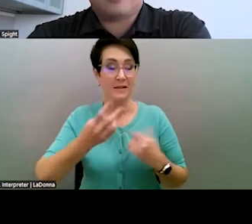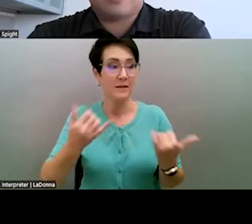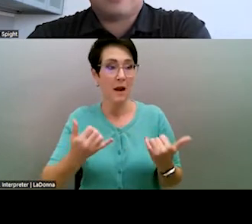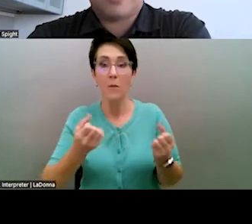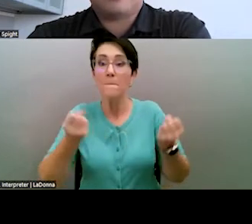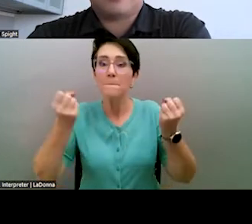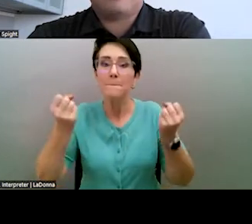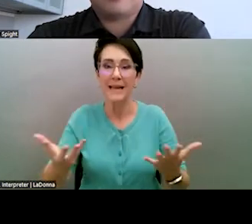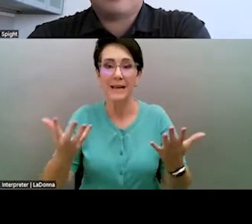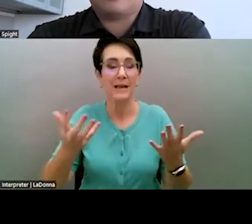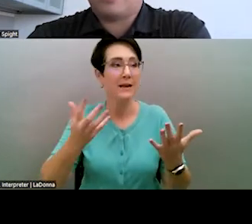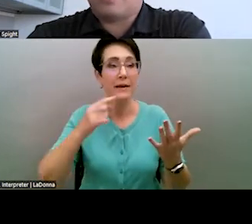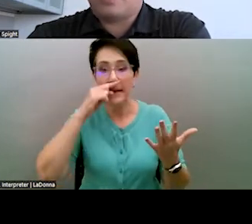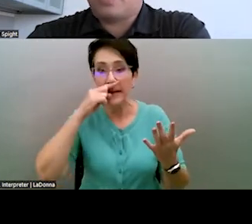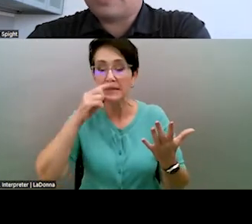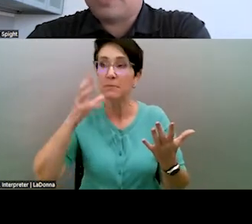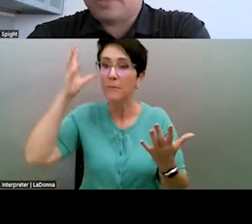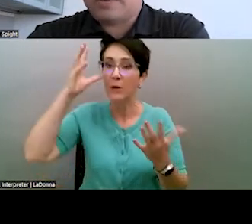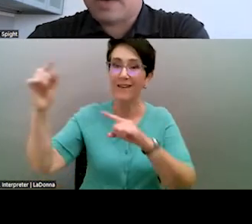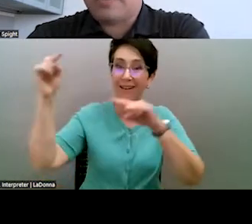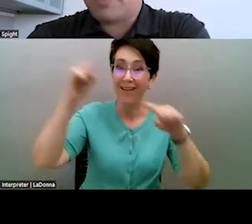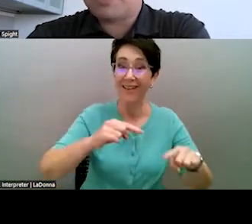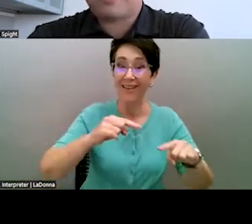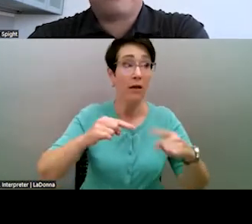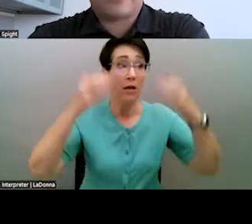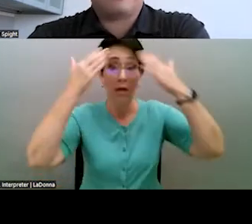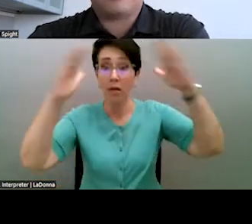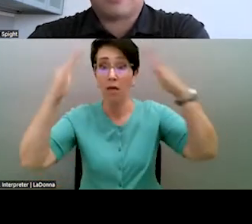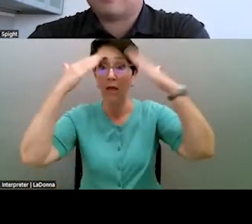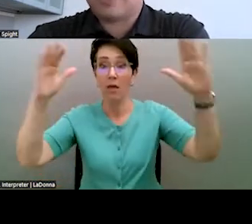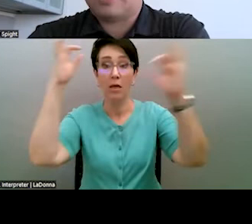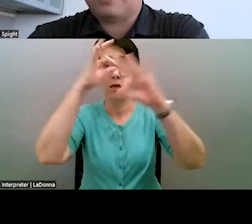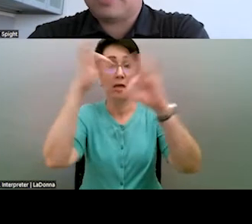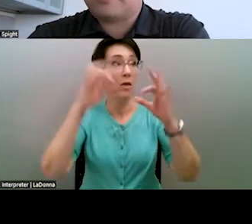AND PARENTS ARE COMING. AND THEY DON'T KNOW WHAT TO DO. MANY FAMILIES CAN'T TELL YOU THE DIFFERENCE